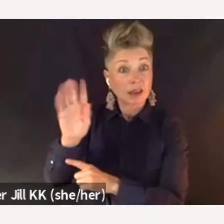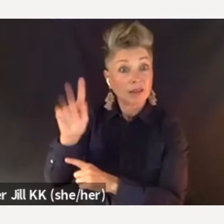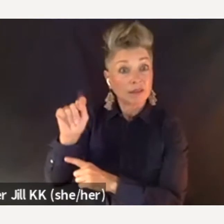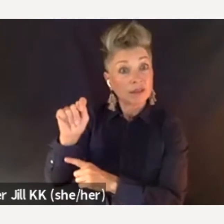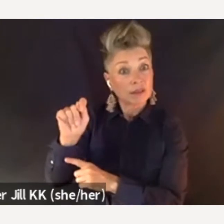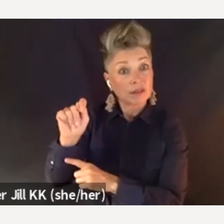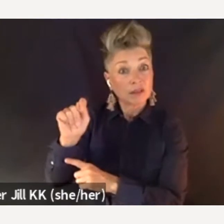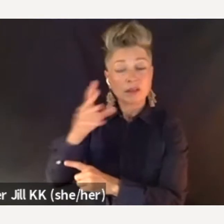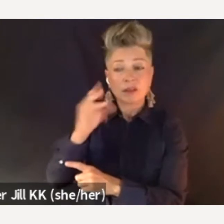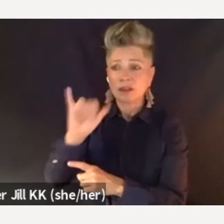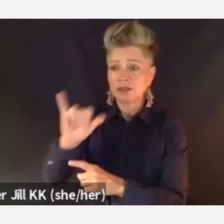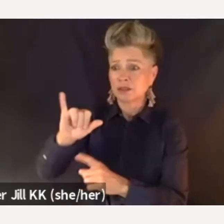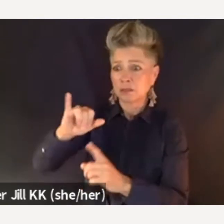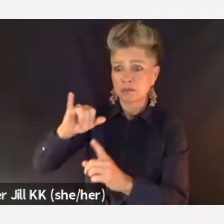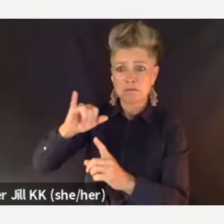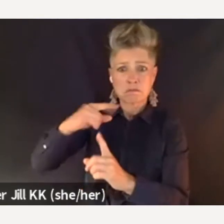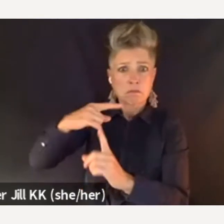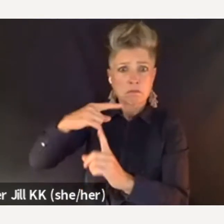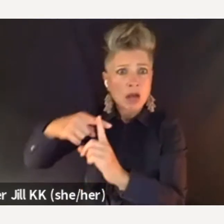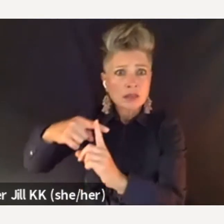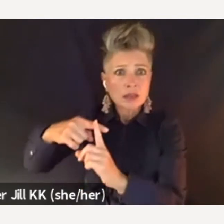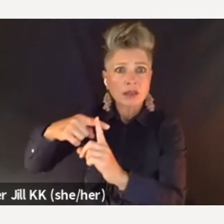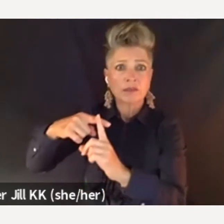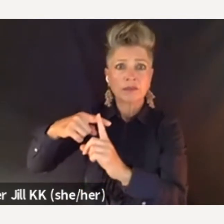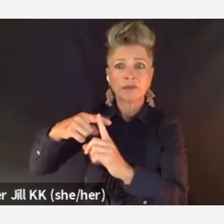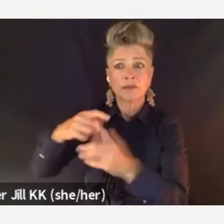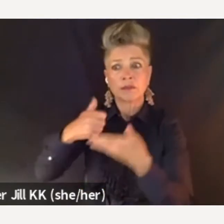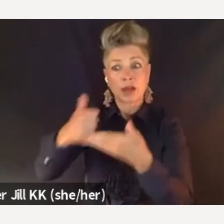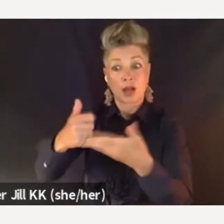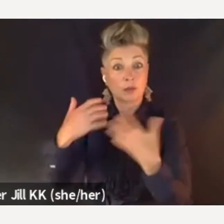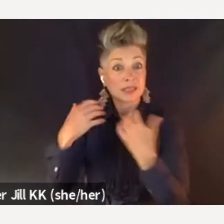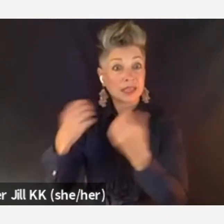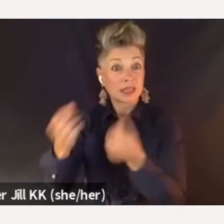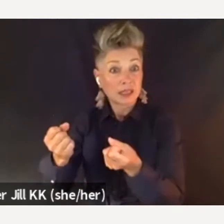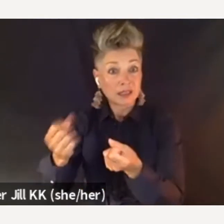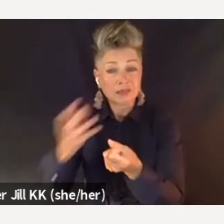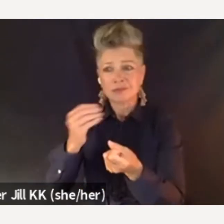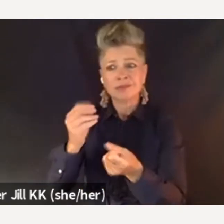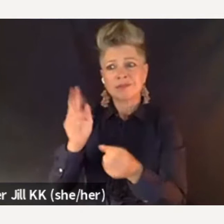positive in their healing that is not having to come out of their pocket, it's not therapy,